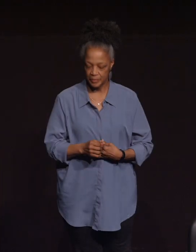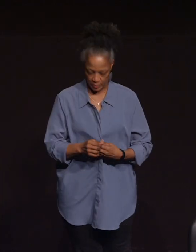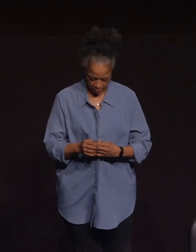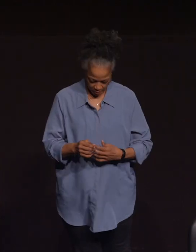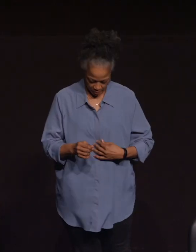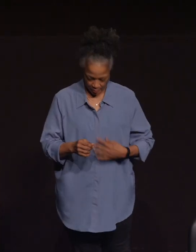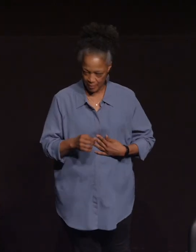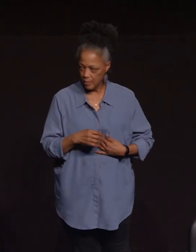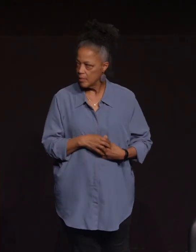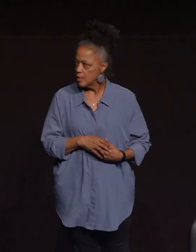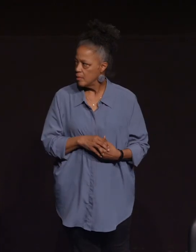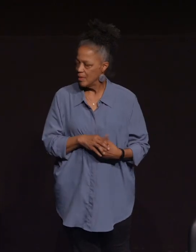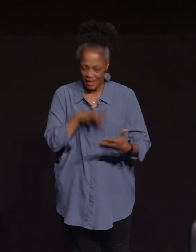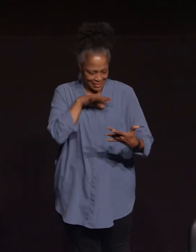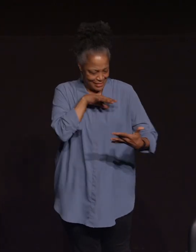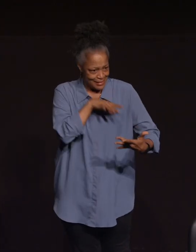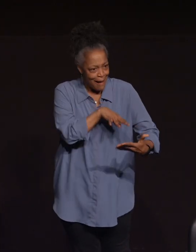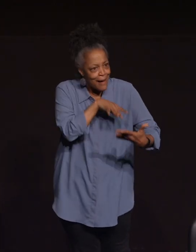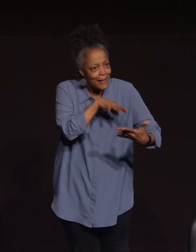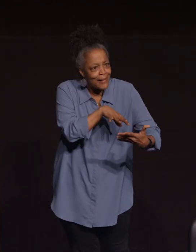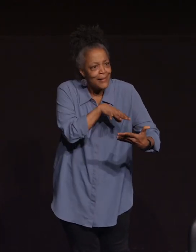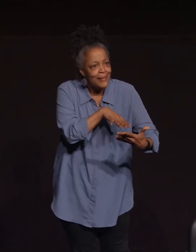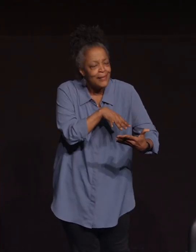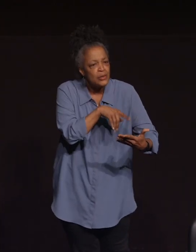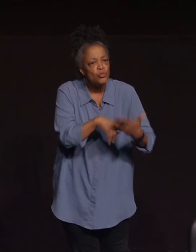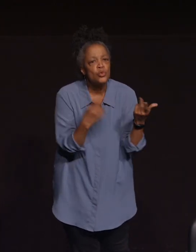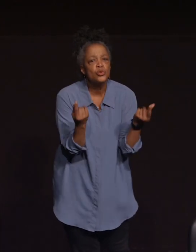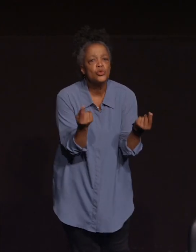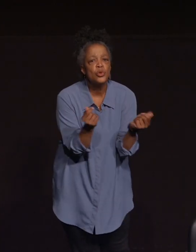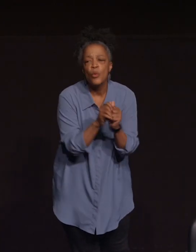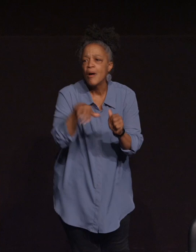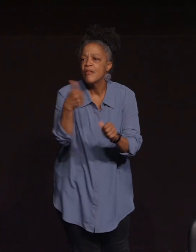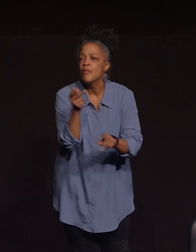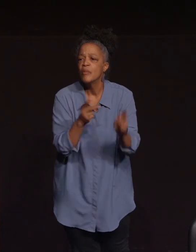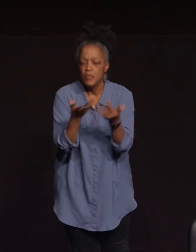Leigh Raiford: "Study is what you do with other people,"